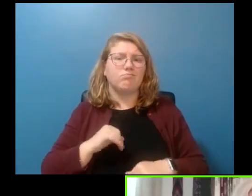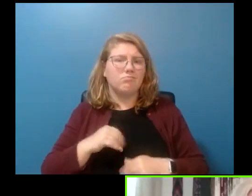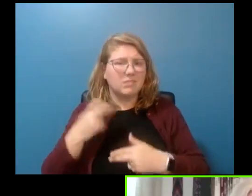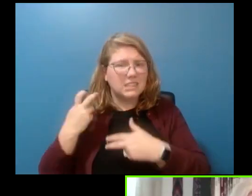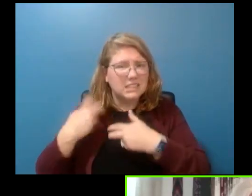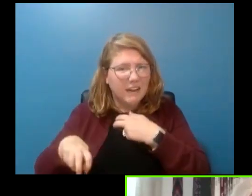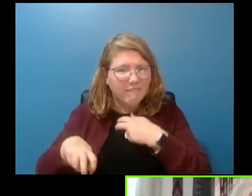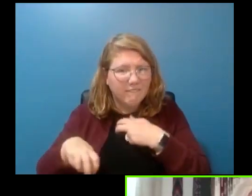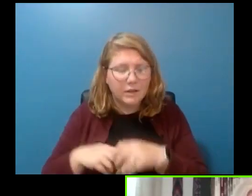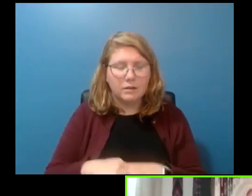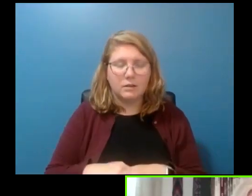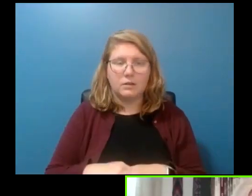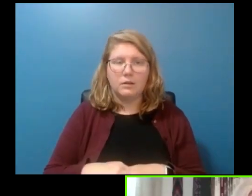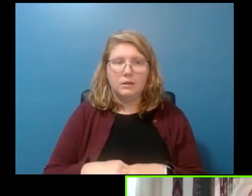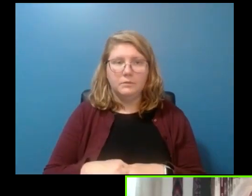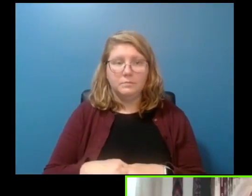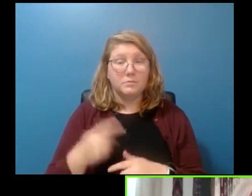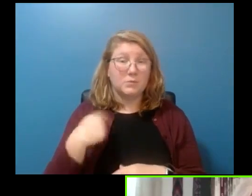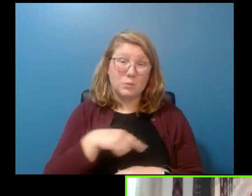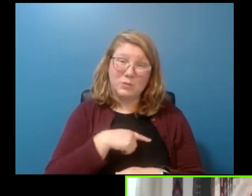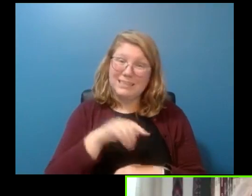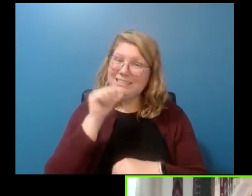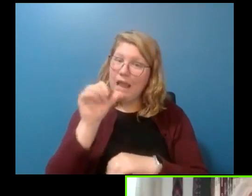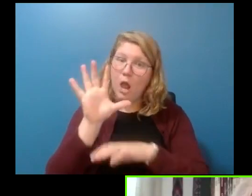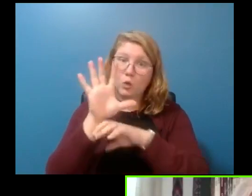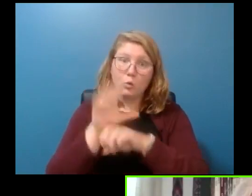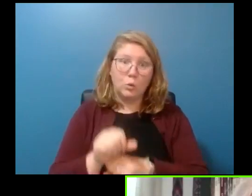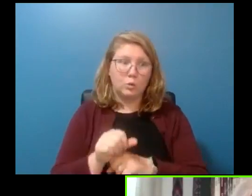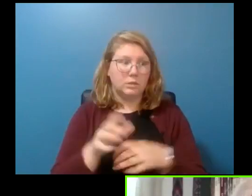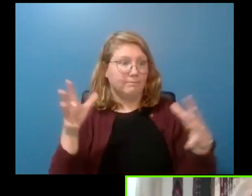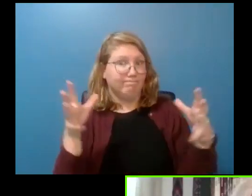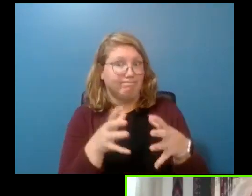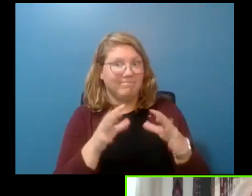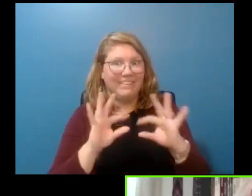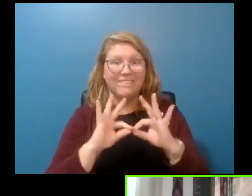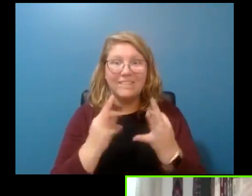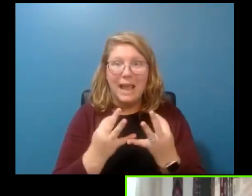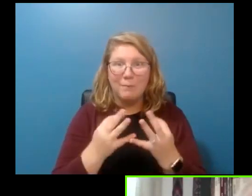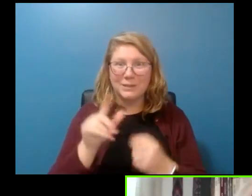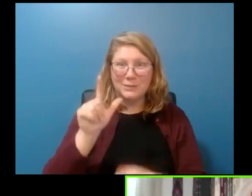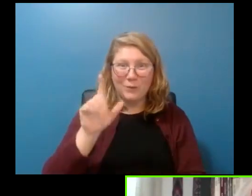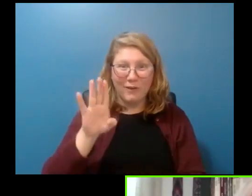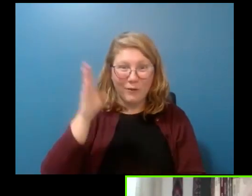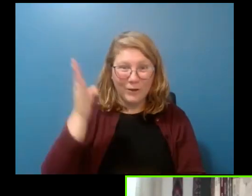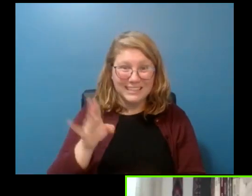uncertainty, right. going to end. We couldn't plan